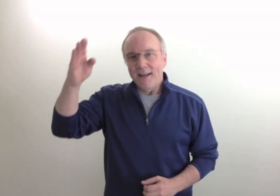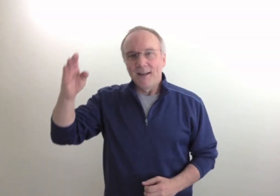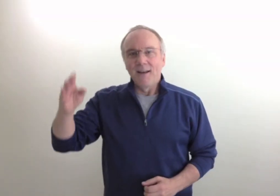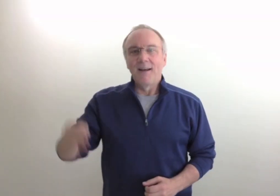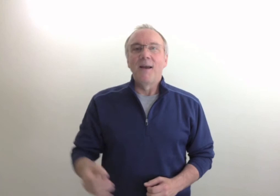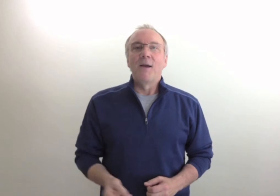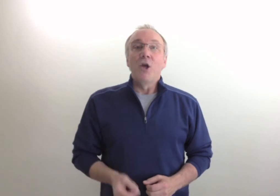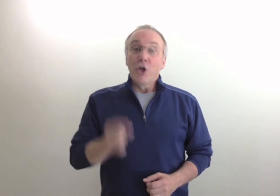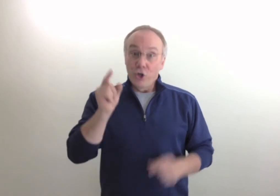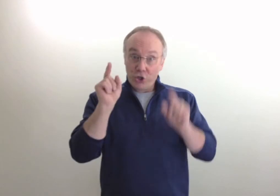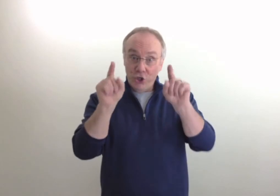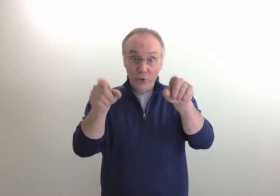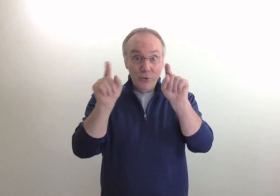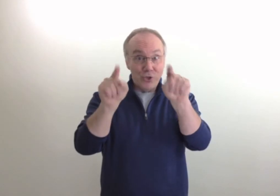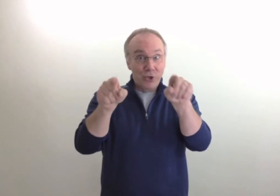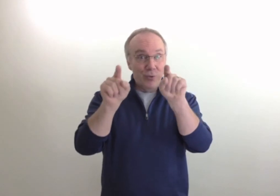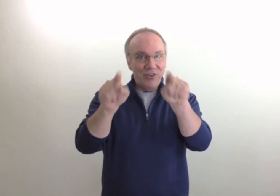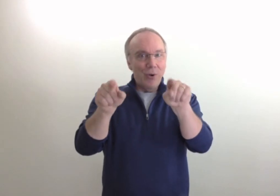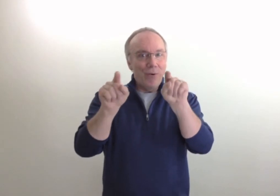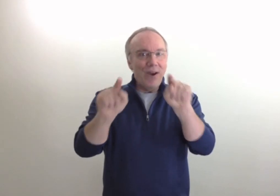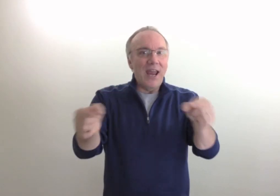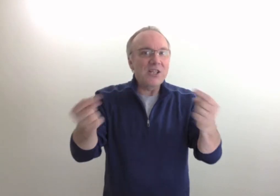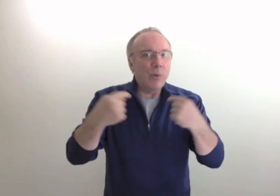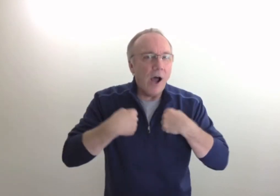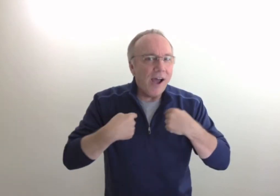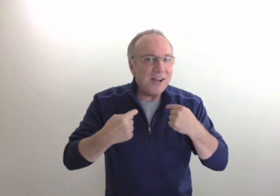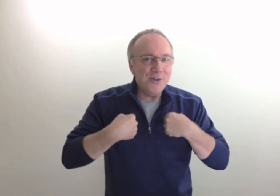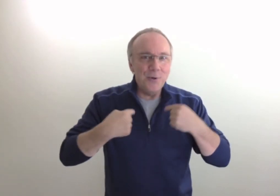You do with your hands what I do with my hands.